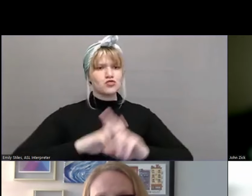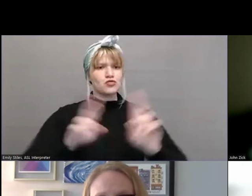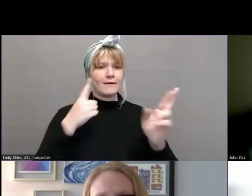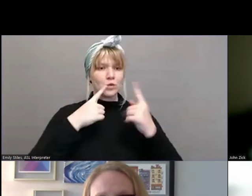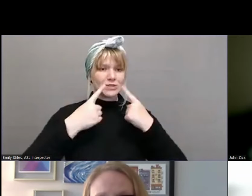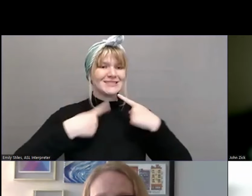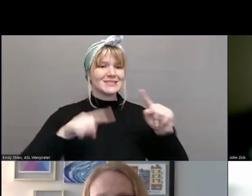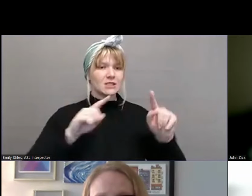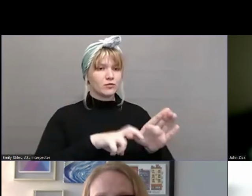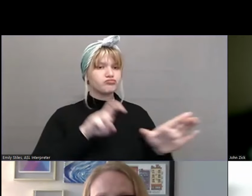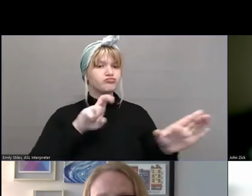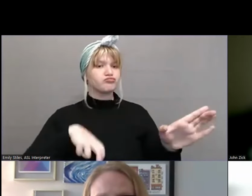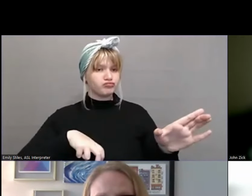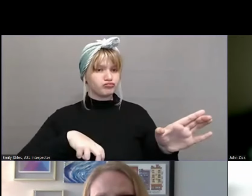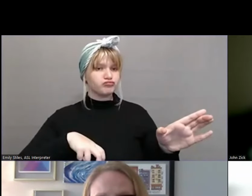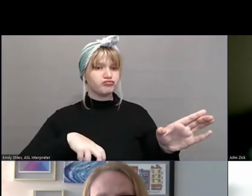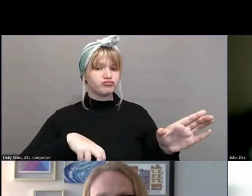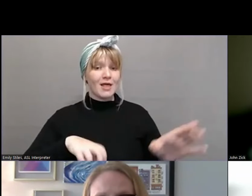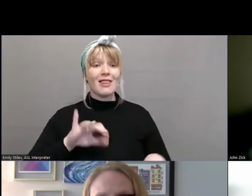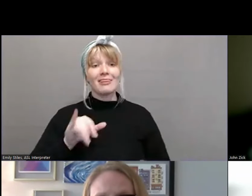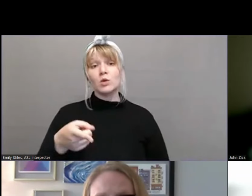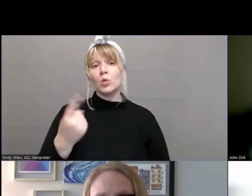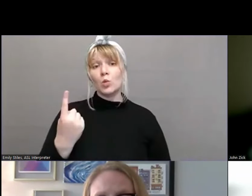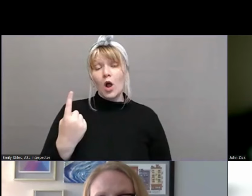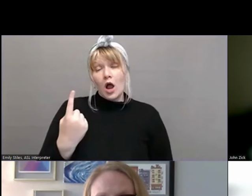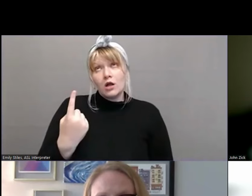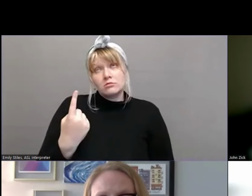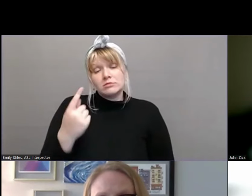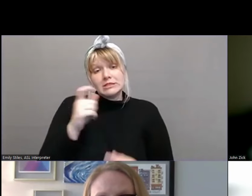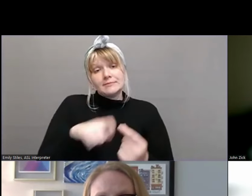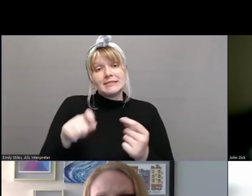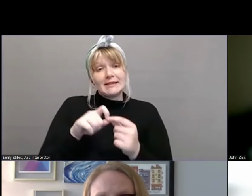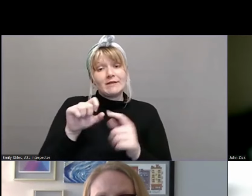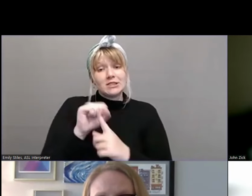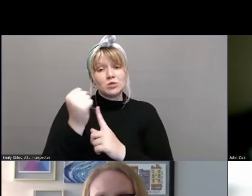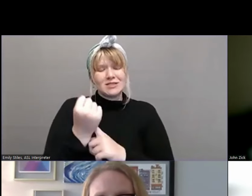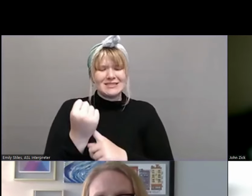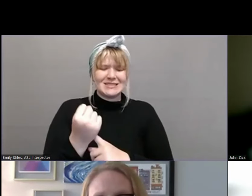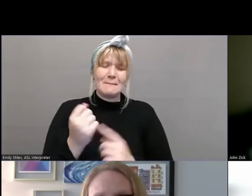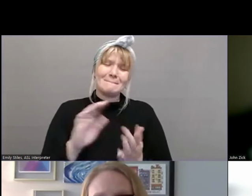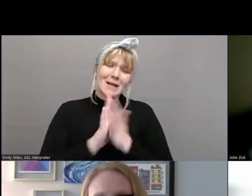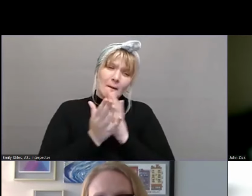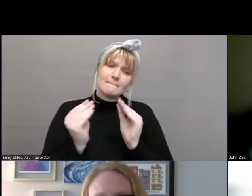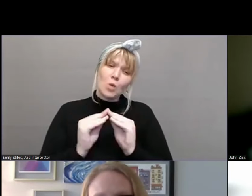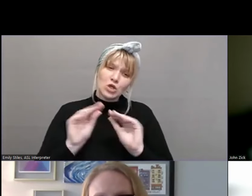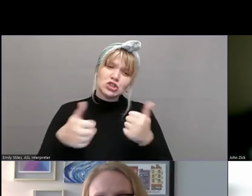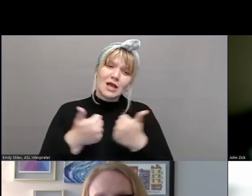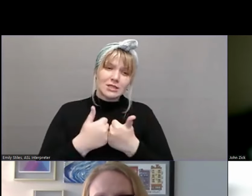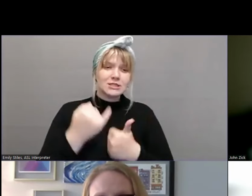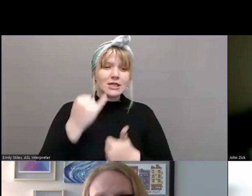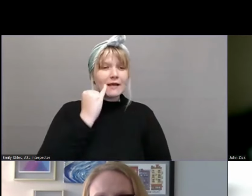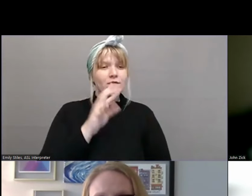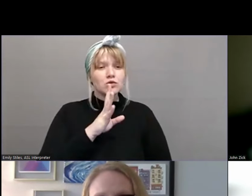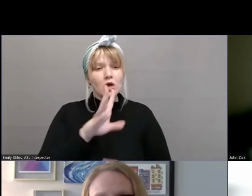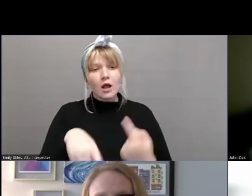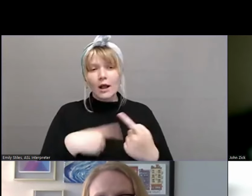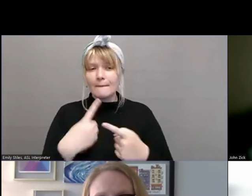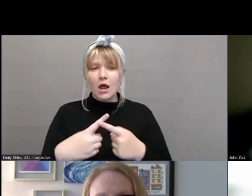That is just one variety; it certainly does get more challenging as you talk about leaving